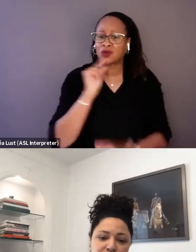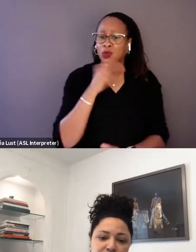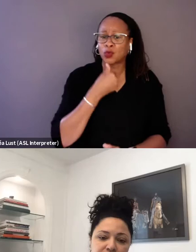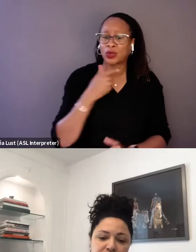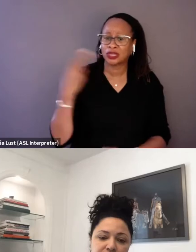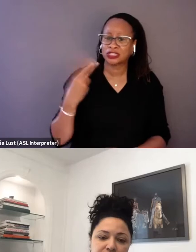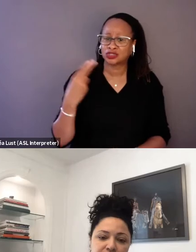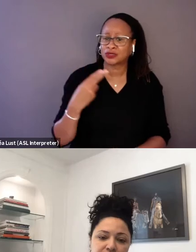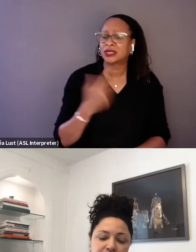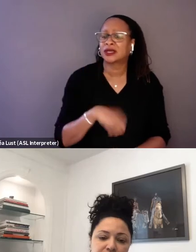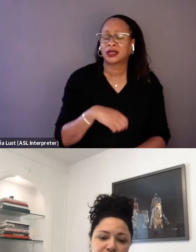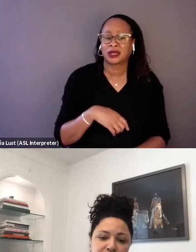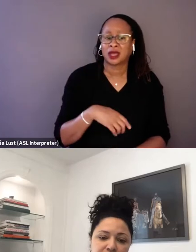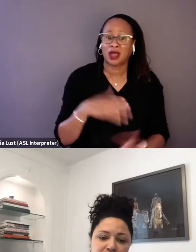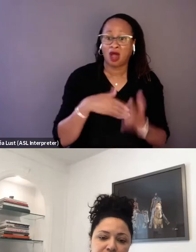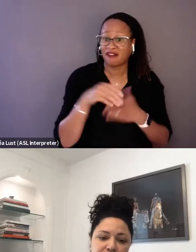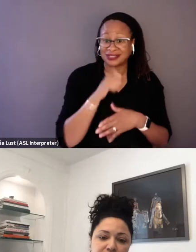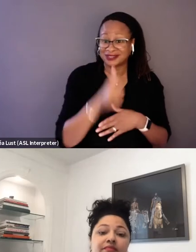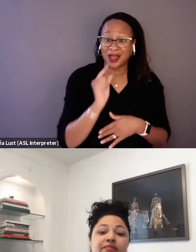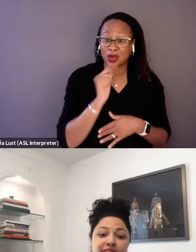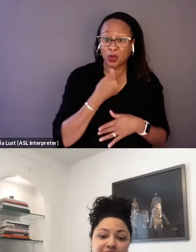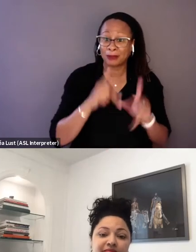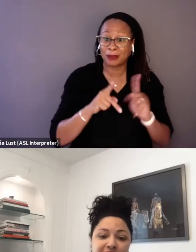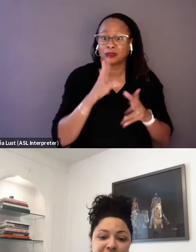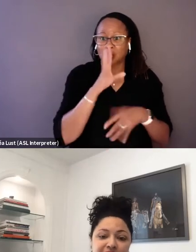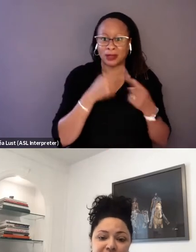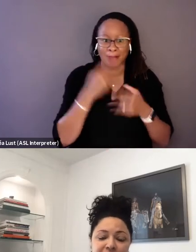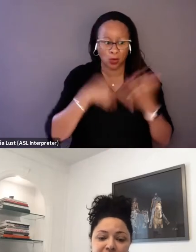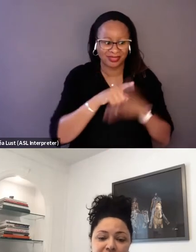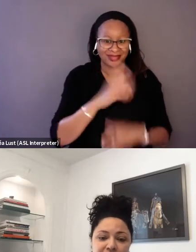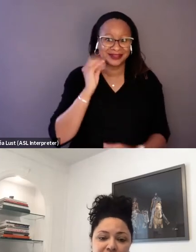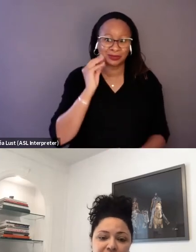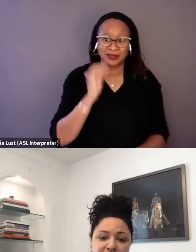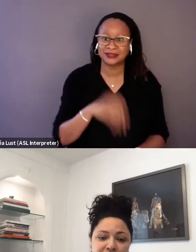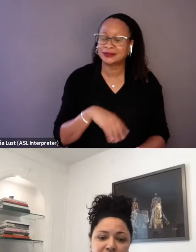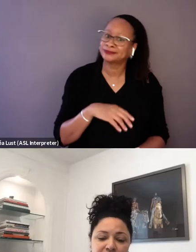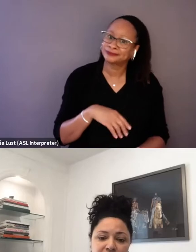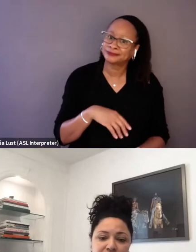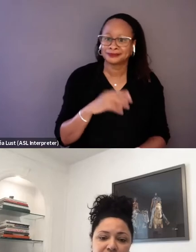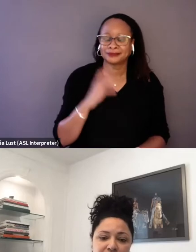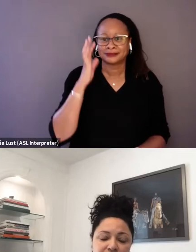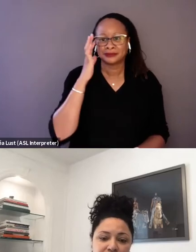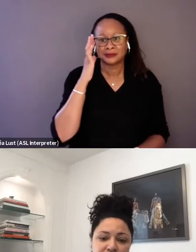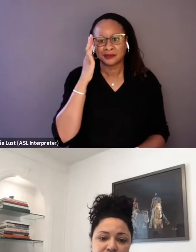A lot of times, it's not queer people talking about you know, what they experience, it's sometimes comes